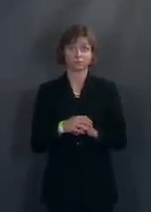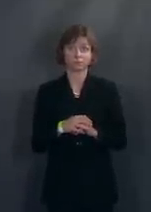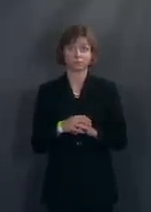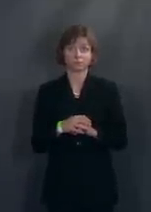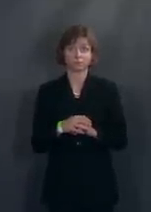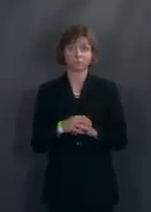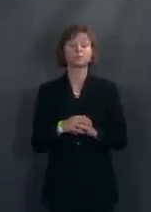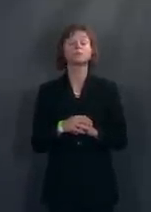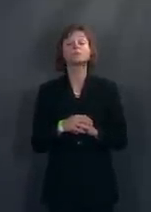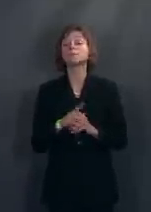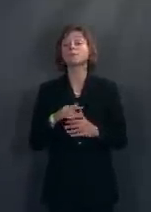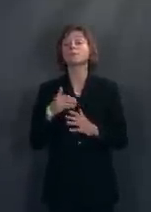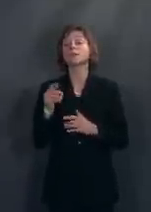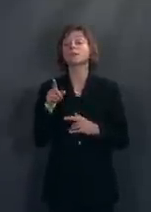Male Speaker: Next, we'll go to Zeke Miller with AP.